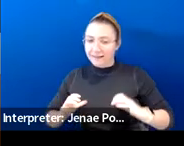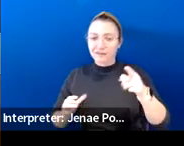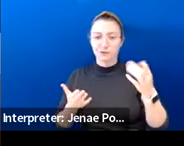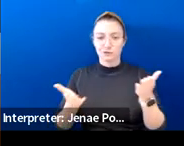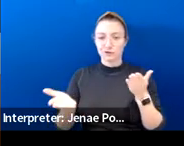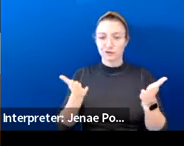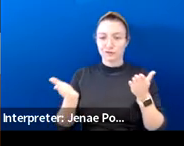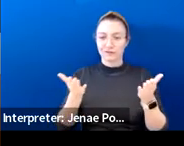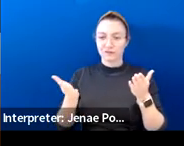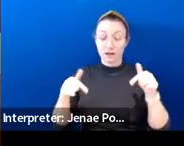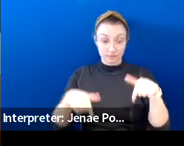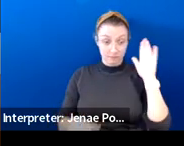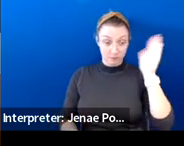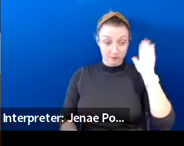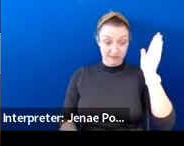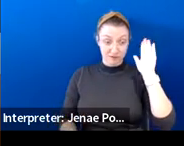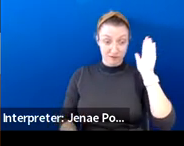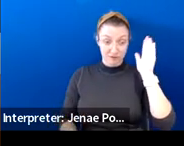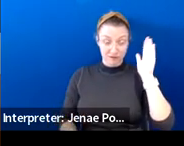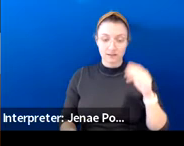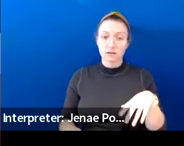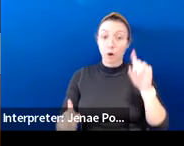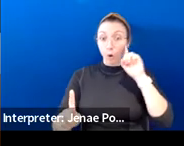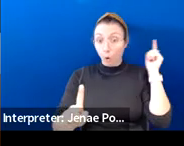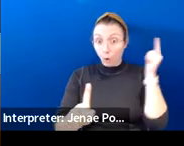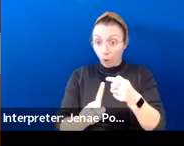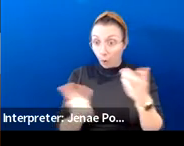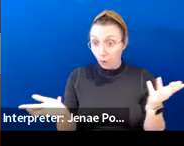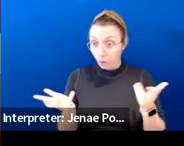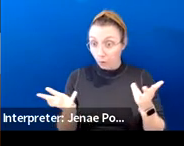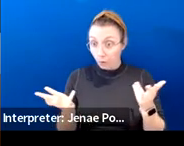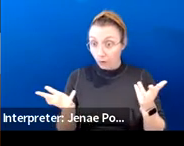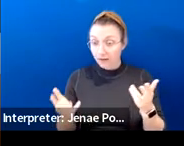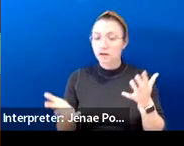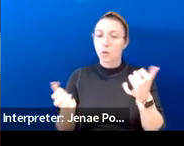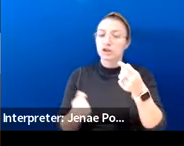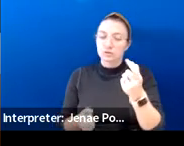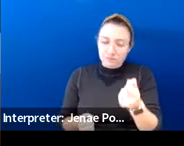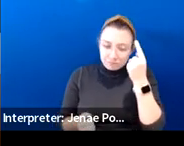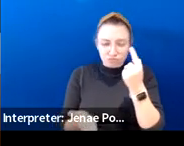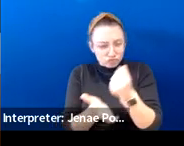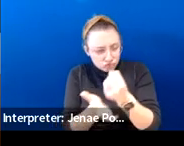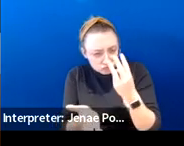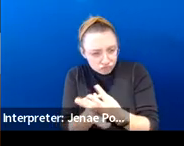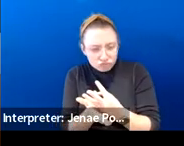So in this presentation, our objective for you is to understand social work and the degree